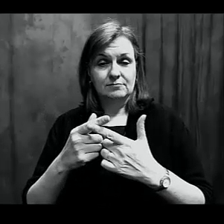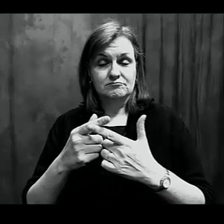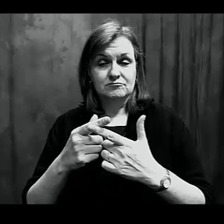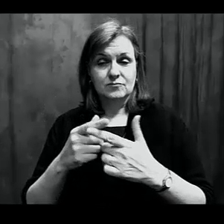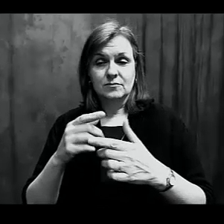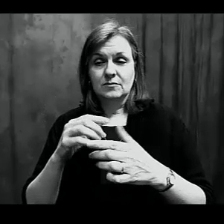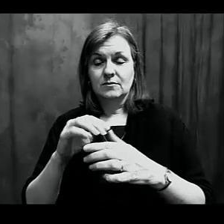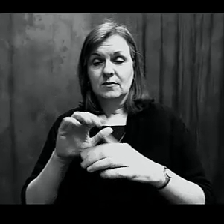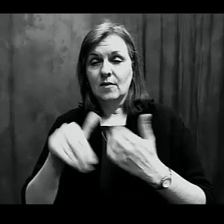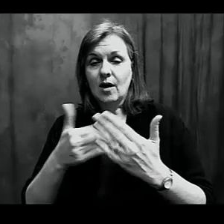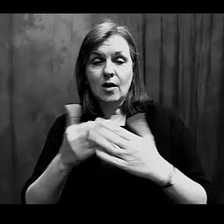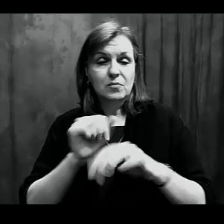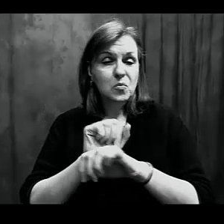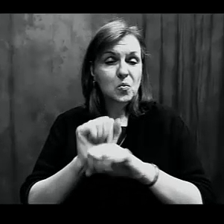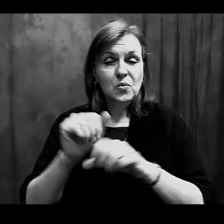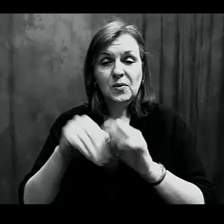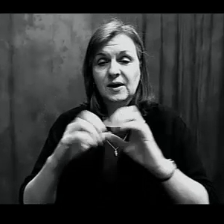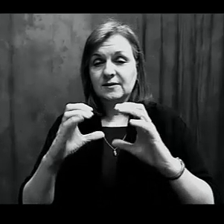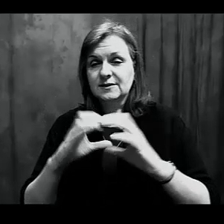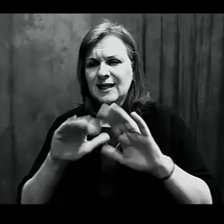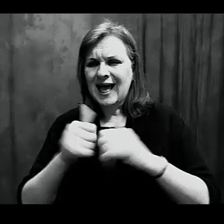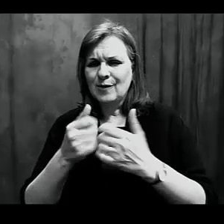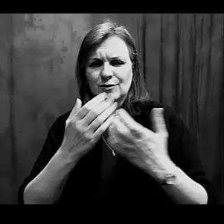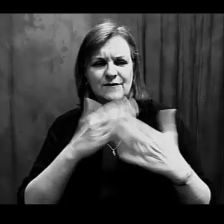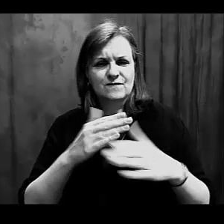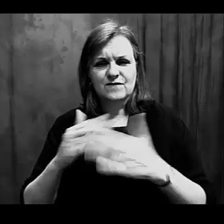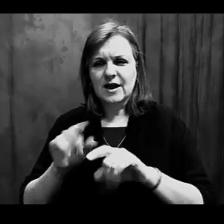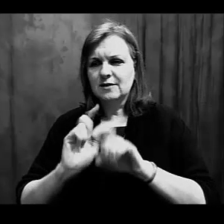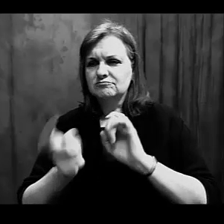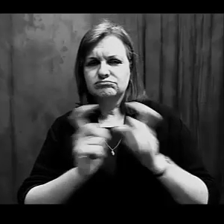and essentially division of labor